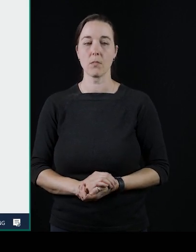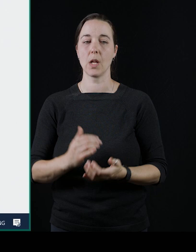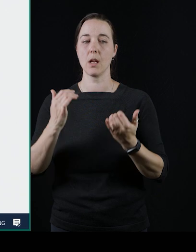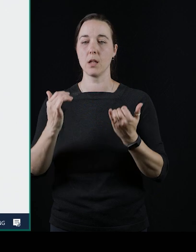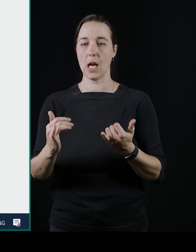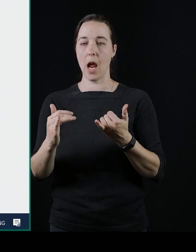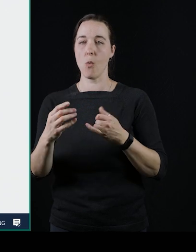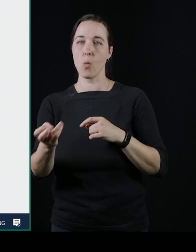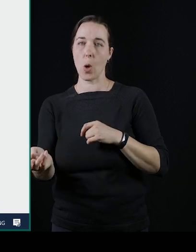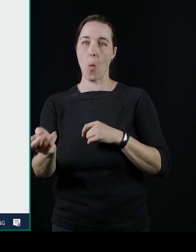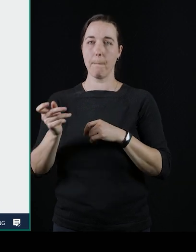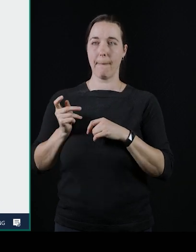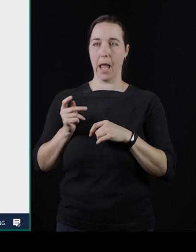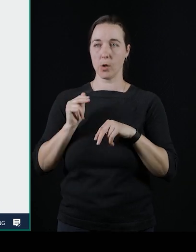So we'll go back to our builds.